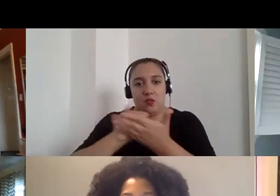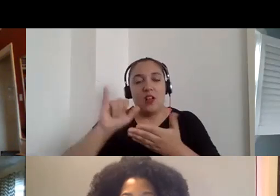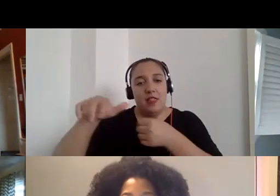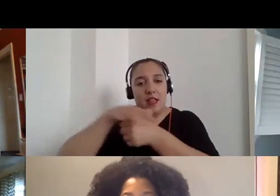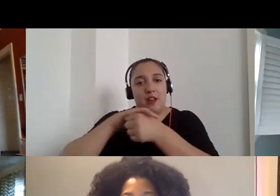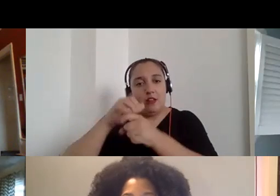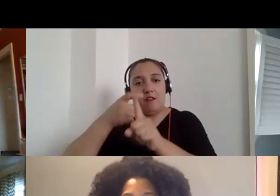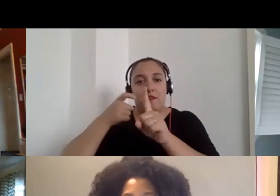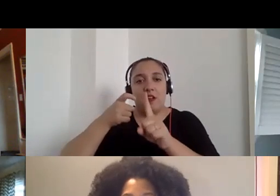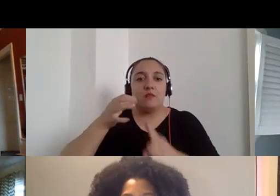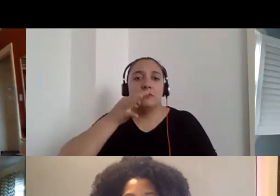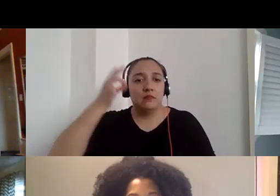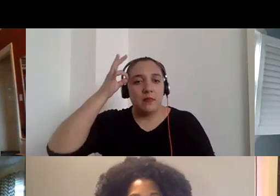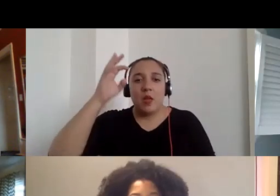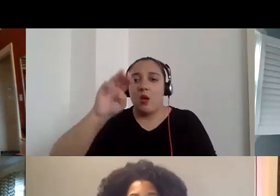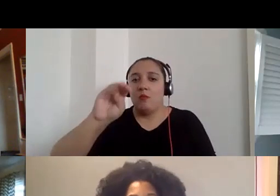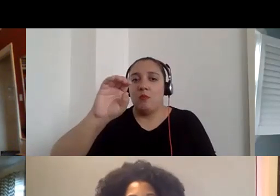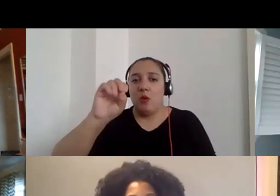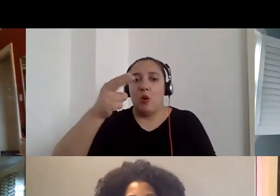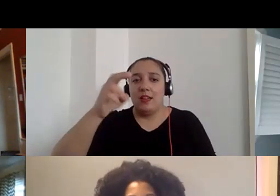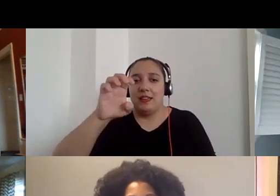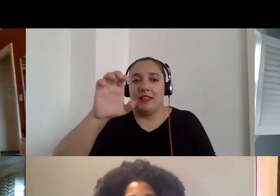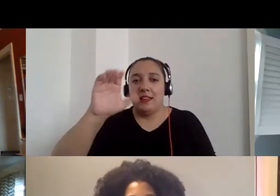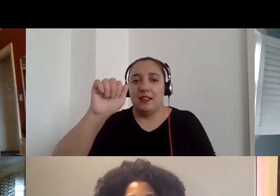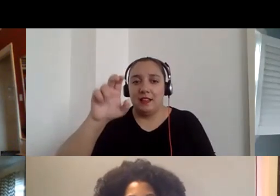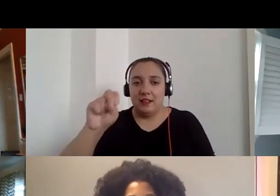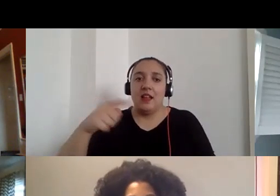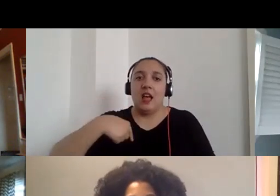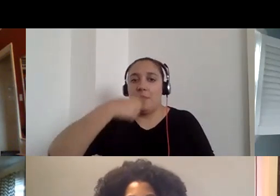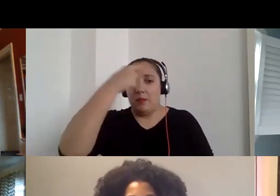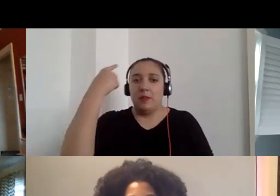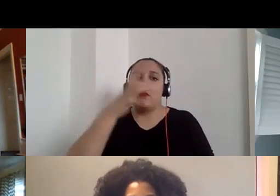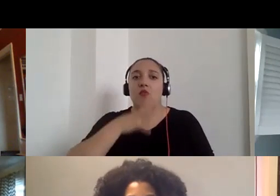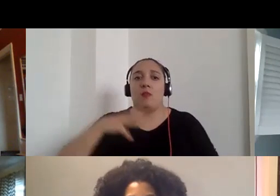I am a black woman with a large volume of natural coilly hair.